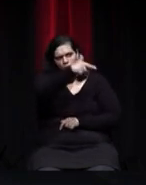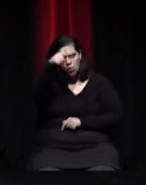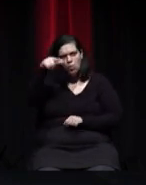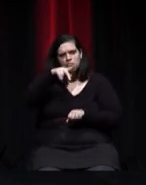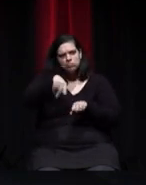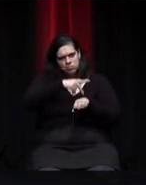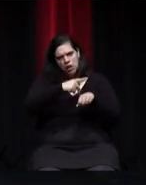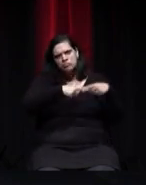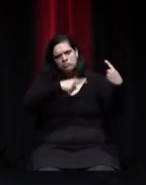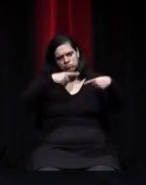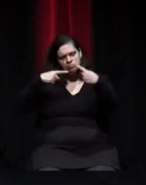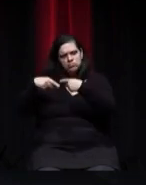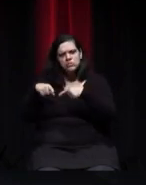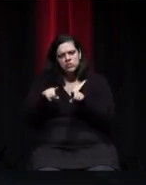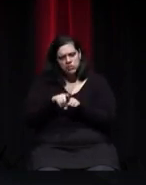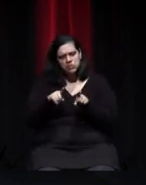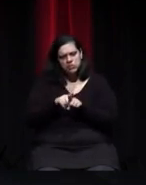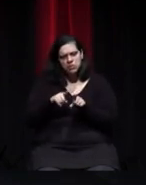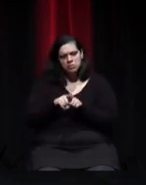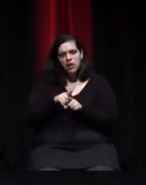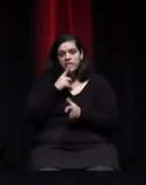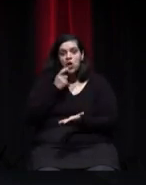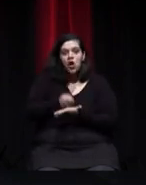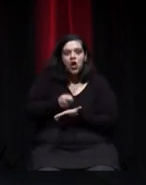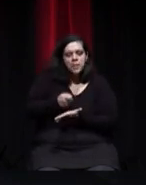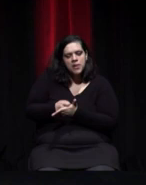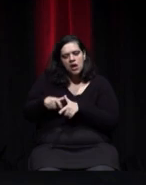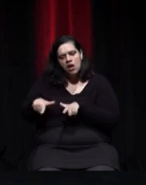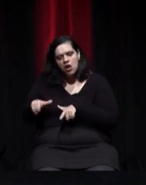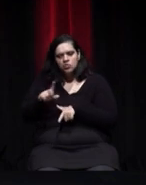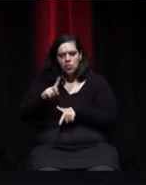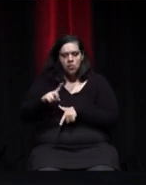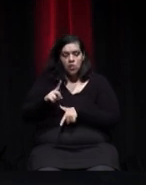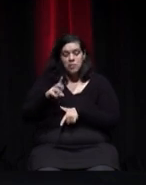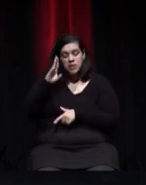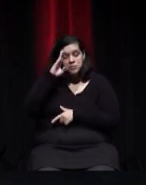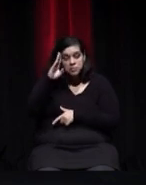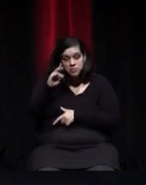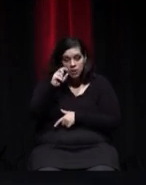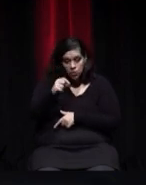without the discussion of the requirement of a degree, but that's central is that the journalist be formed